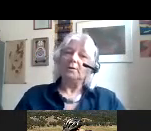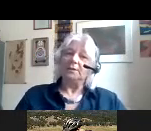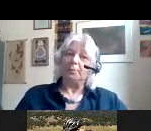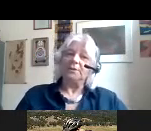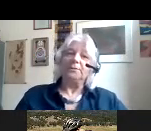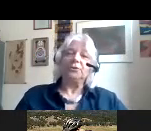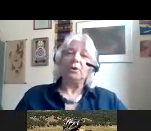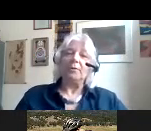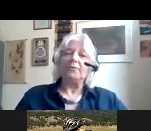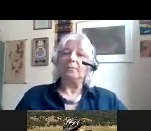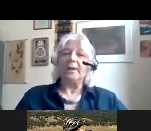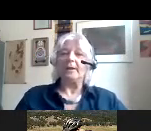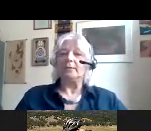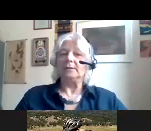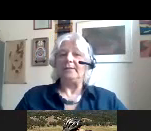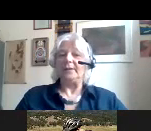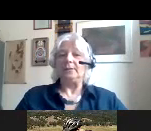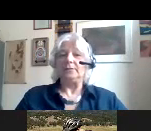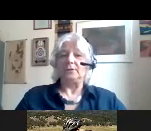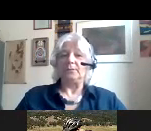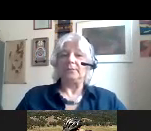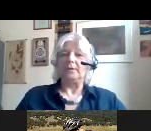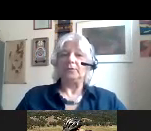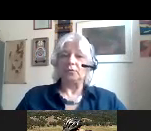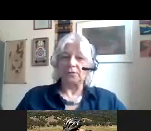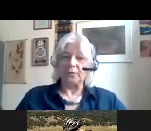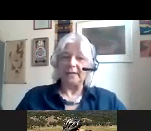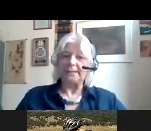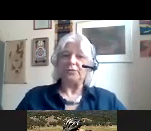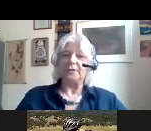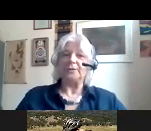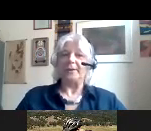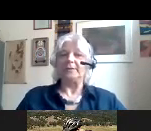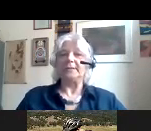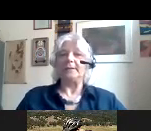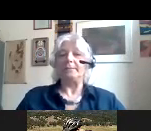There are six principles to trauma informed care safety, trustworthiness and transparency,